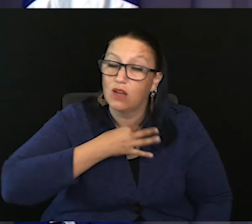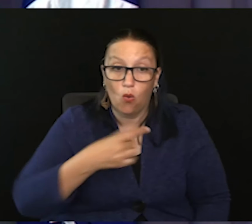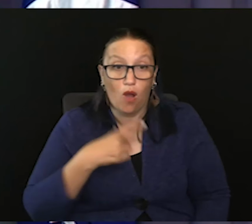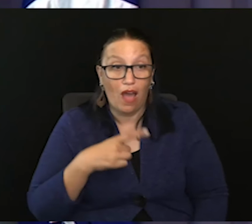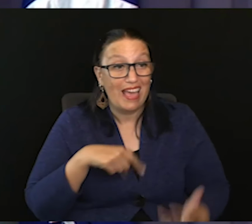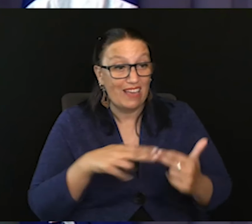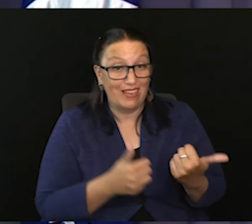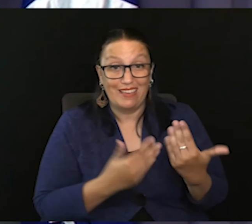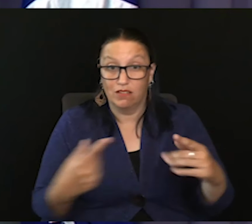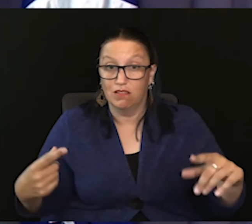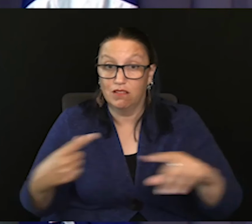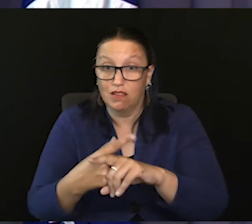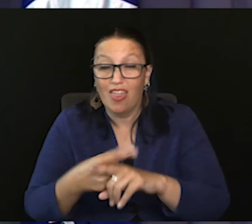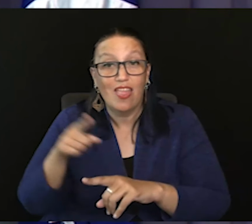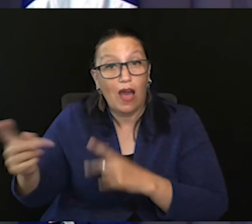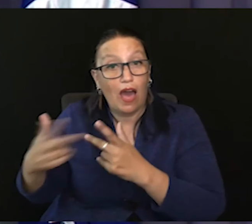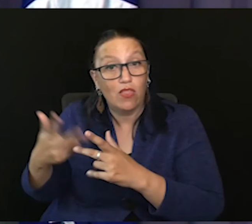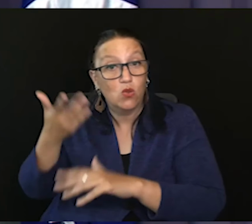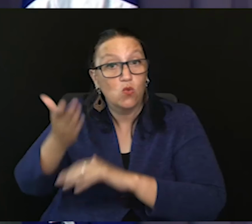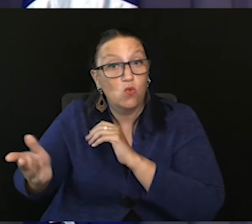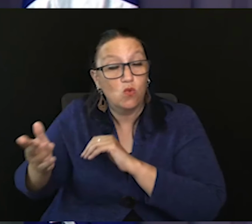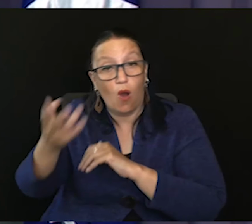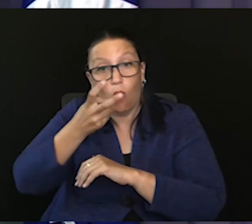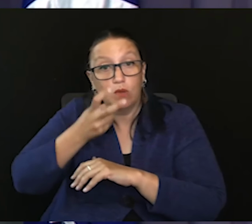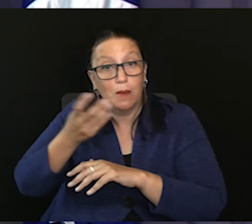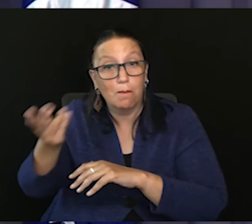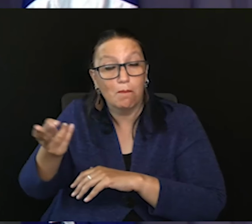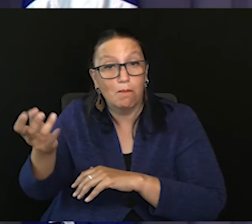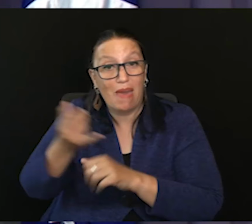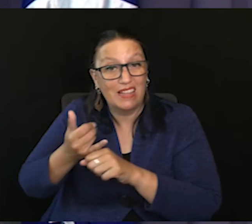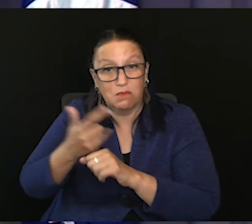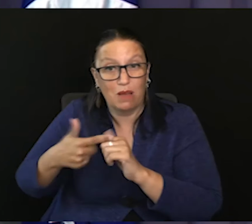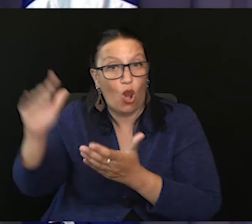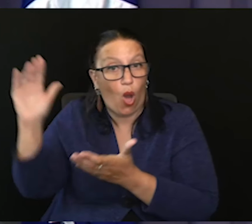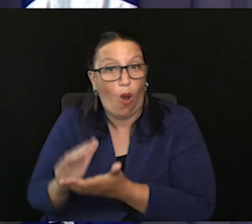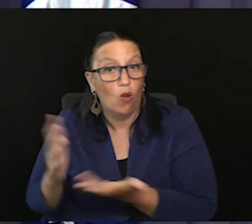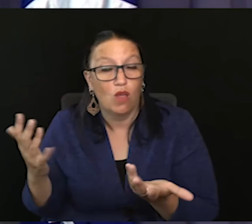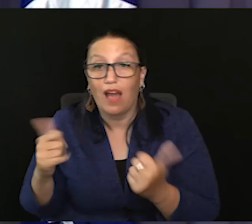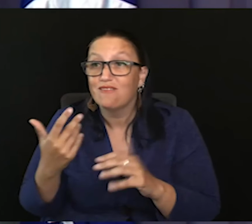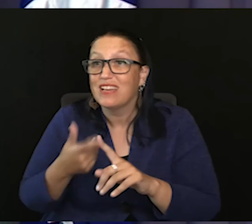It can either mean that either drug is too high on your body and can become potentially toxic or it could be too low and so